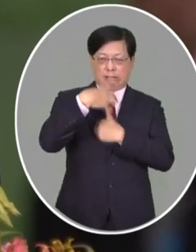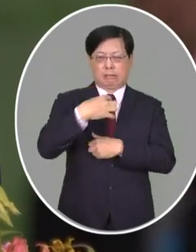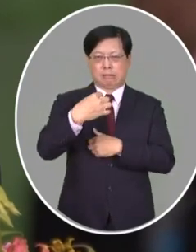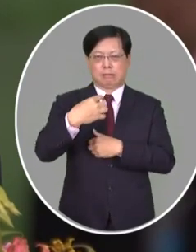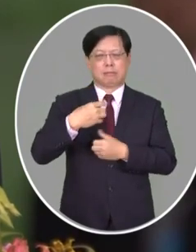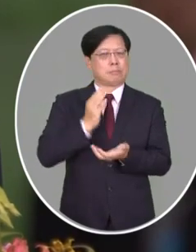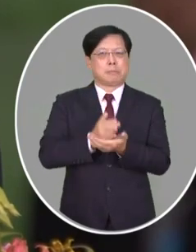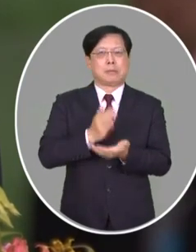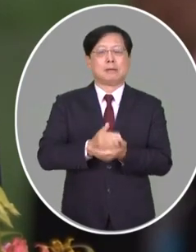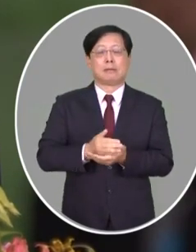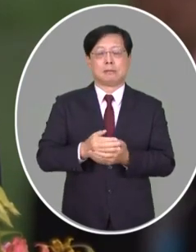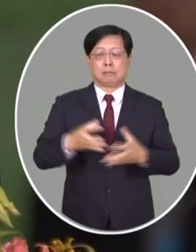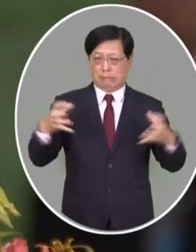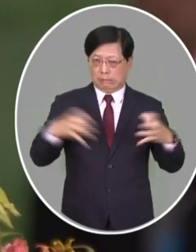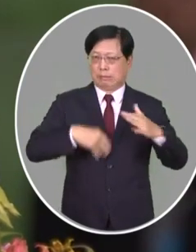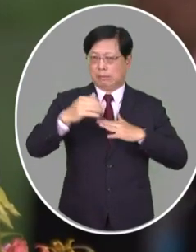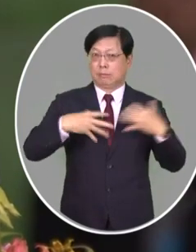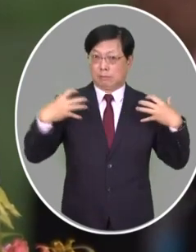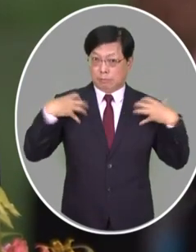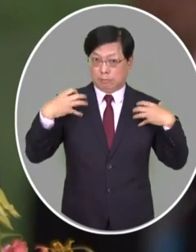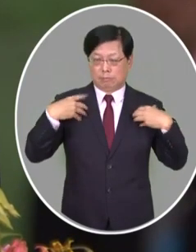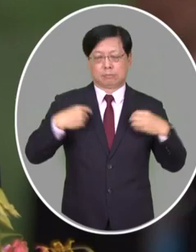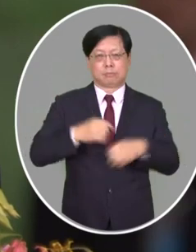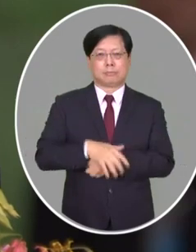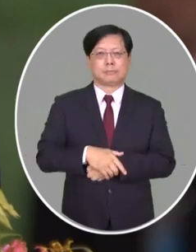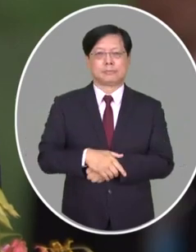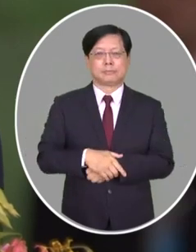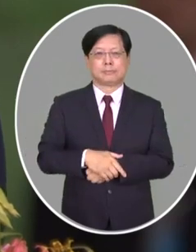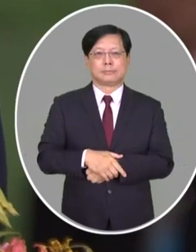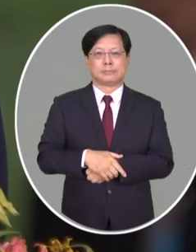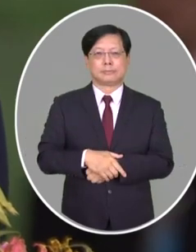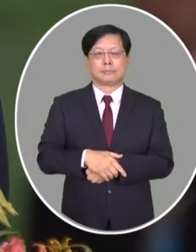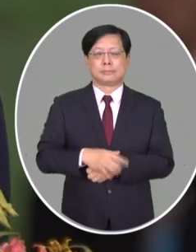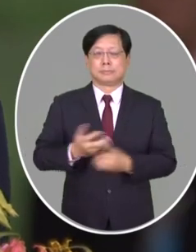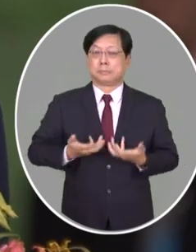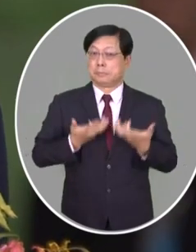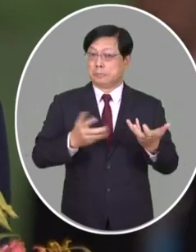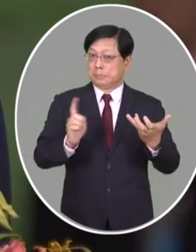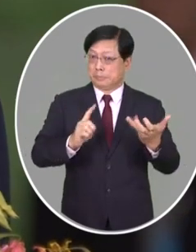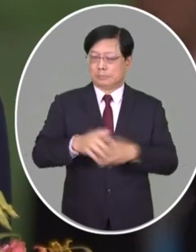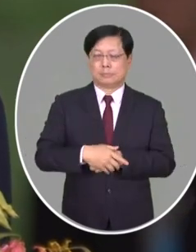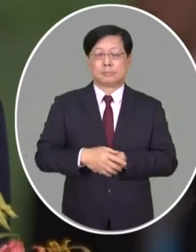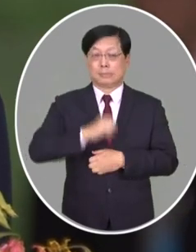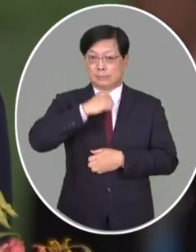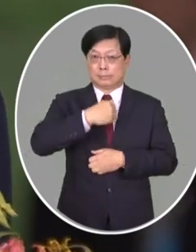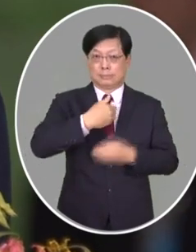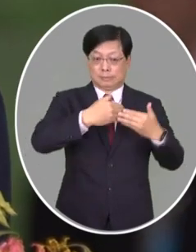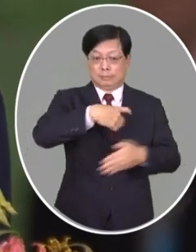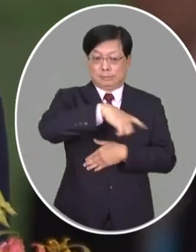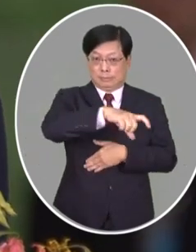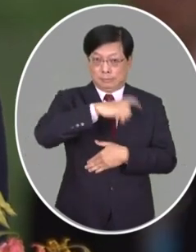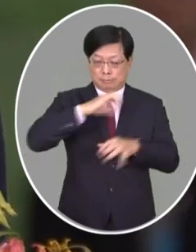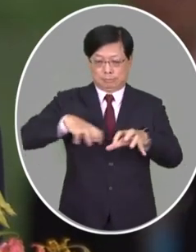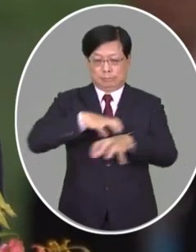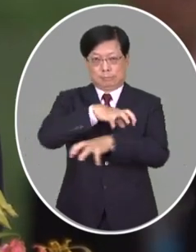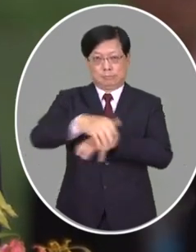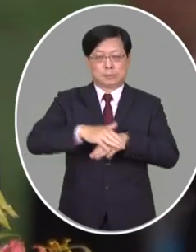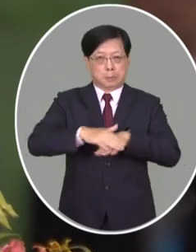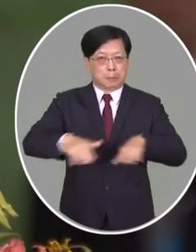and to shoulder global responsibilities with Taiwan. We are committed to maintaining peace and stability in the Taiwan Strait and the region,